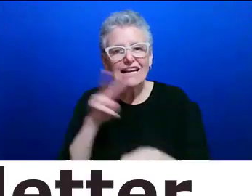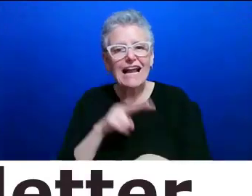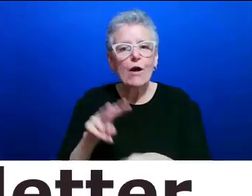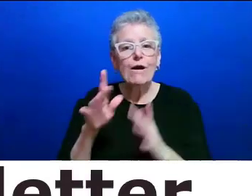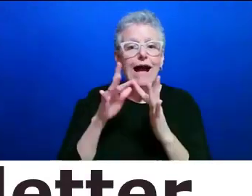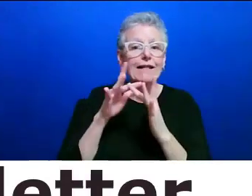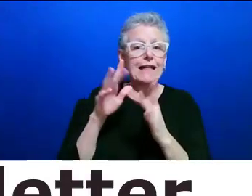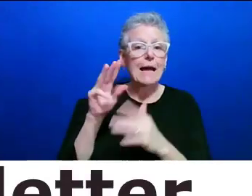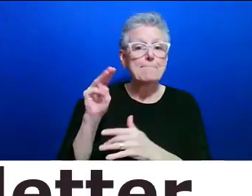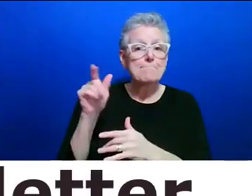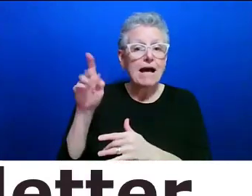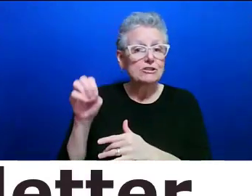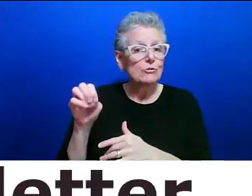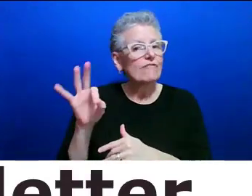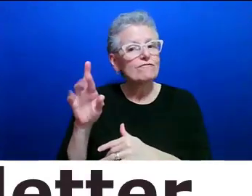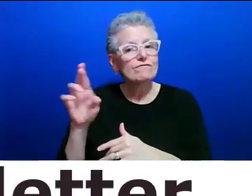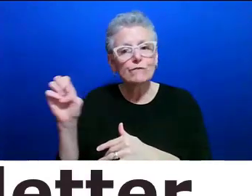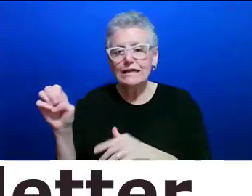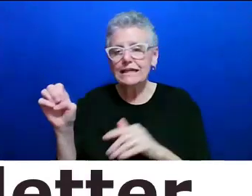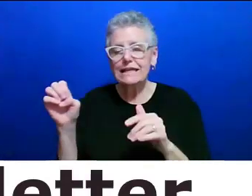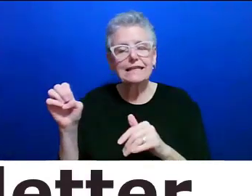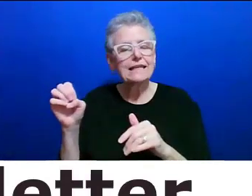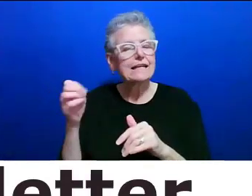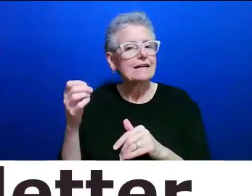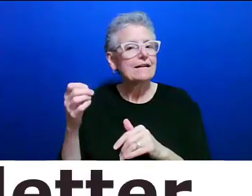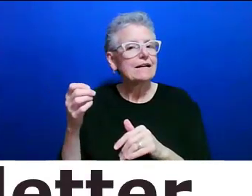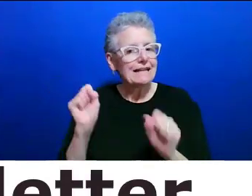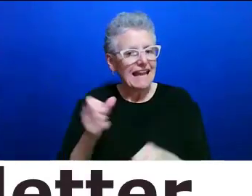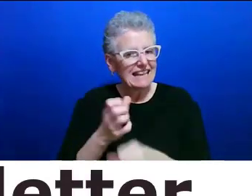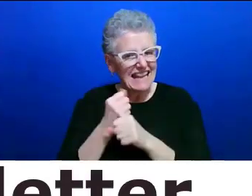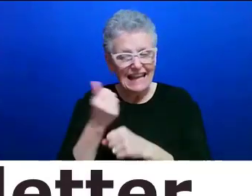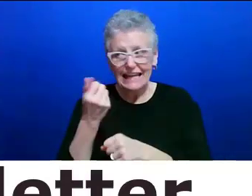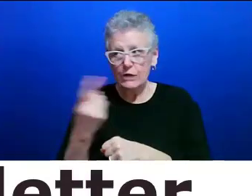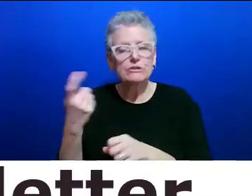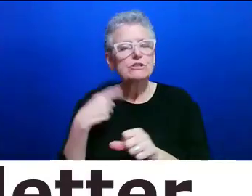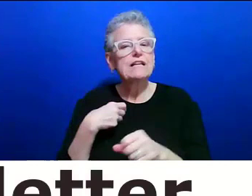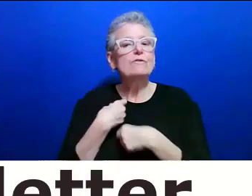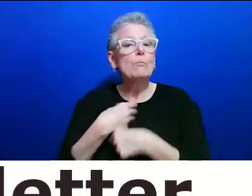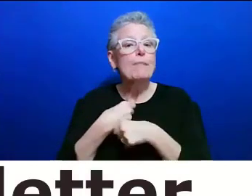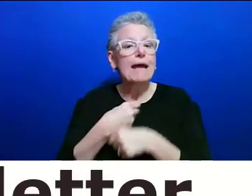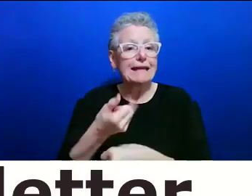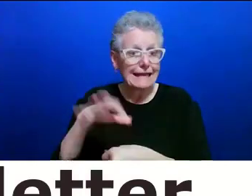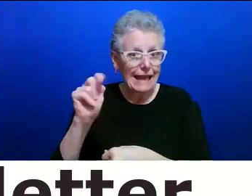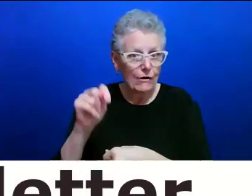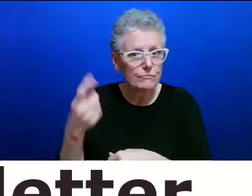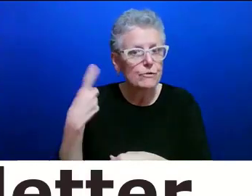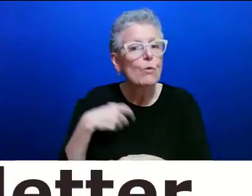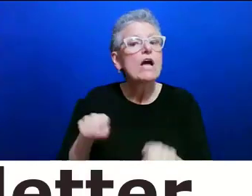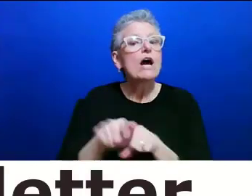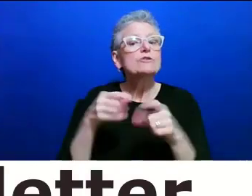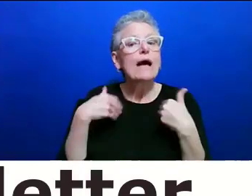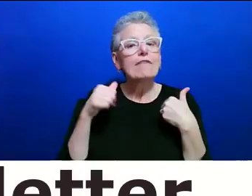and available to anyone. You just have to create an account. We have our Alt+Shift newsletter, so we're constantly